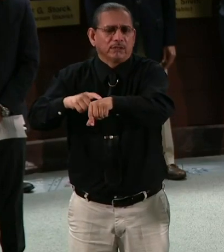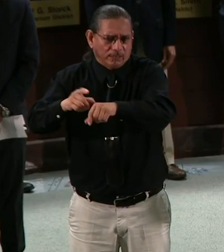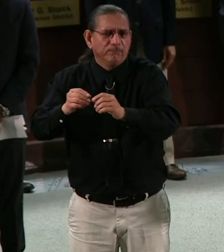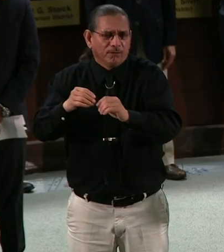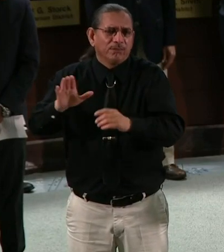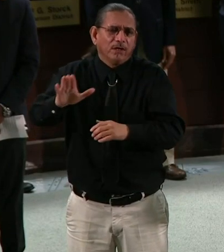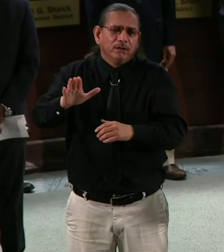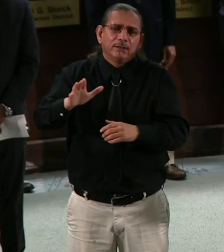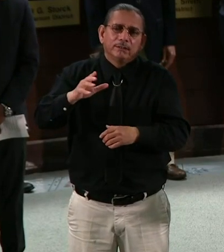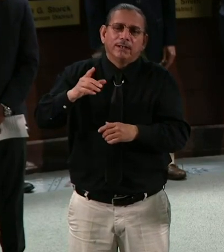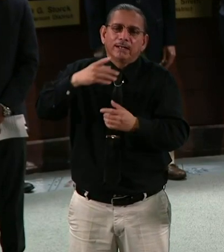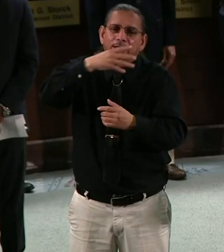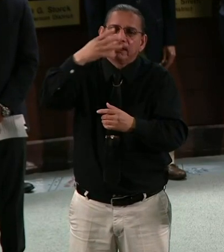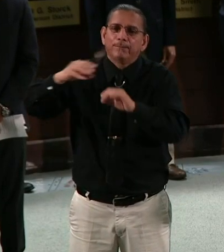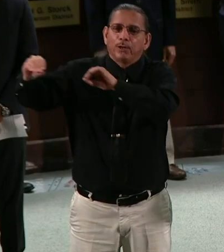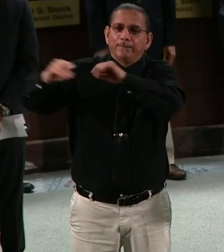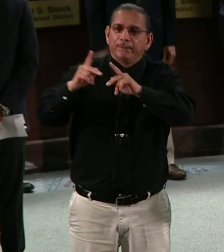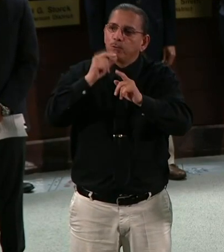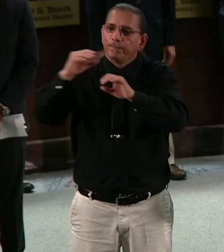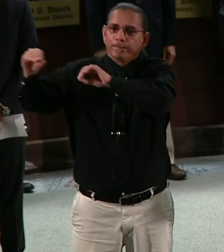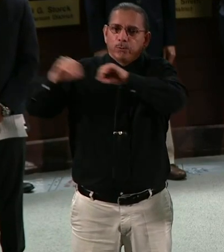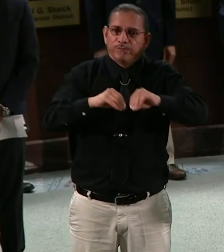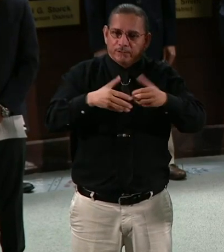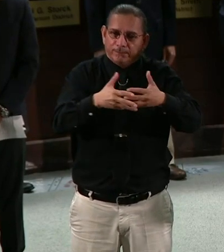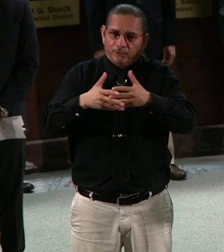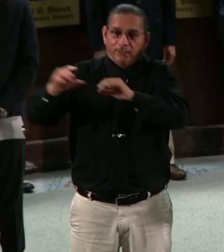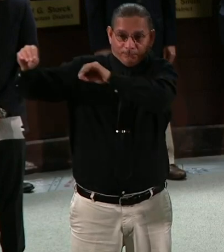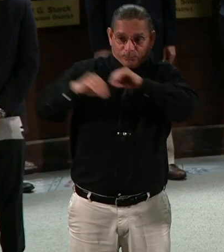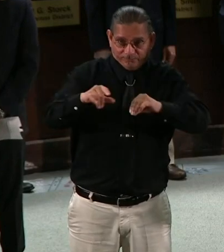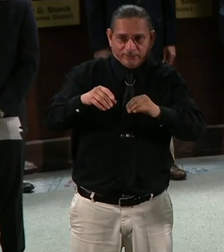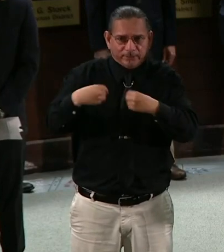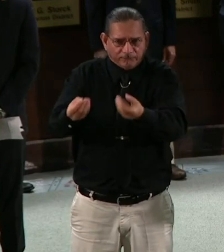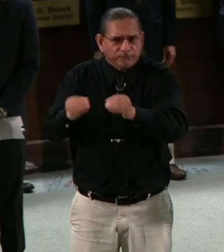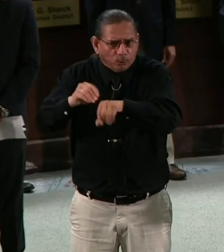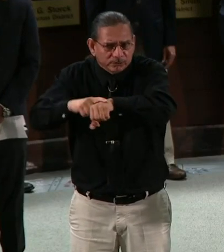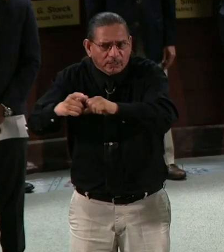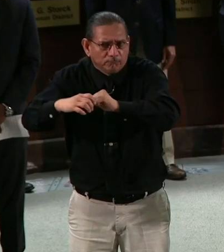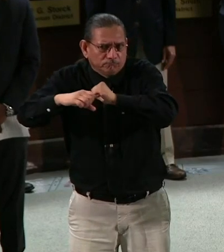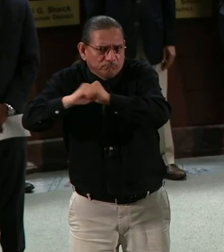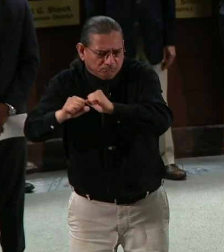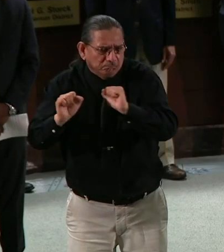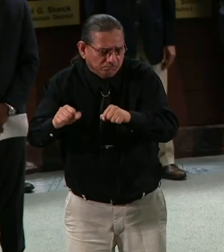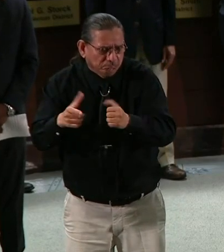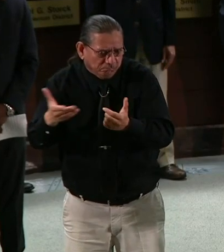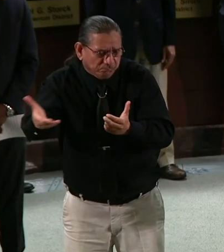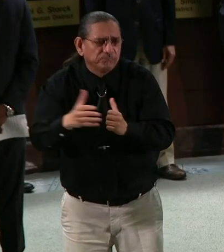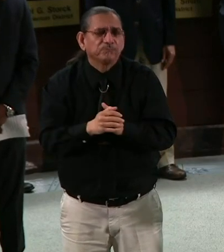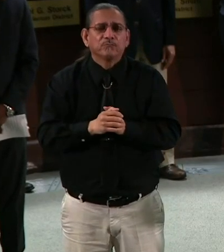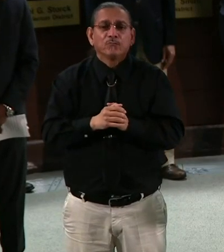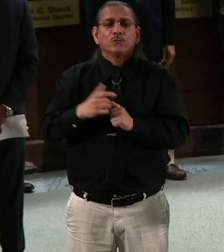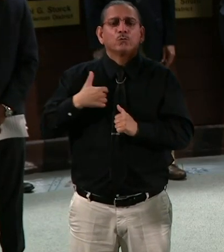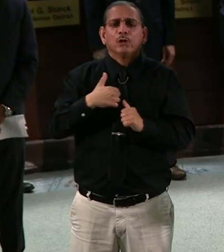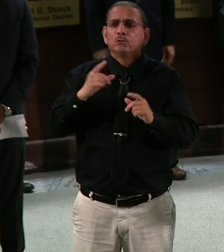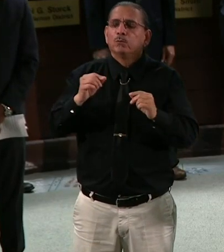DOCUMENT IMMIGRATION STATUS WHEN THEY APPLY FOR HEALTH COVERAGE. WE WILL CONTINUE